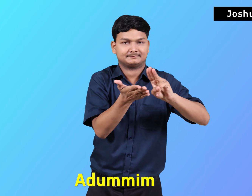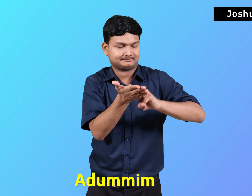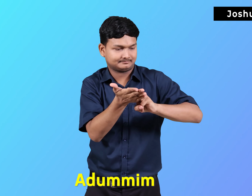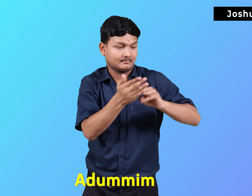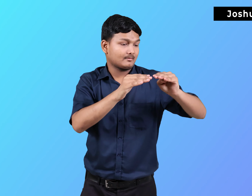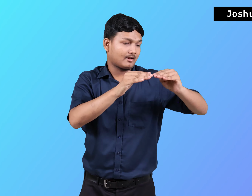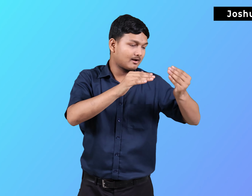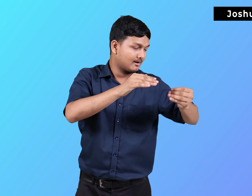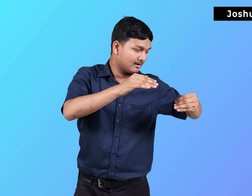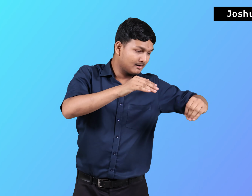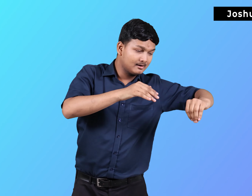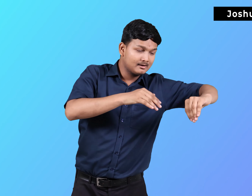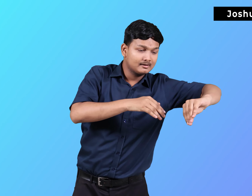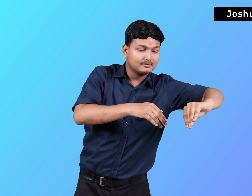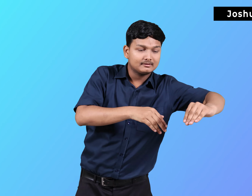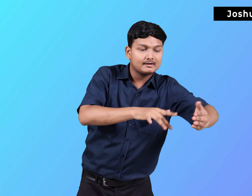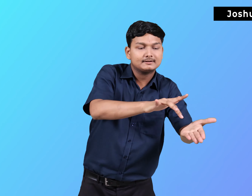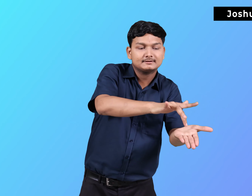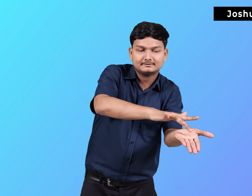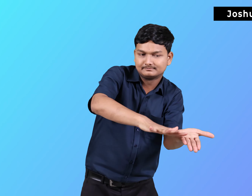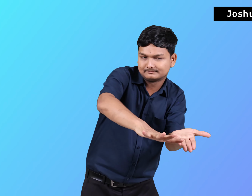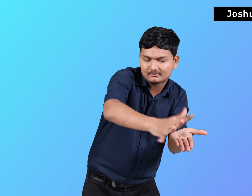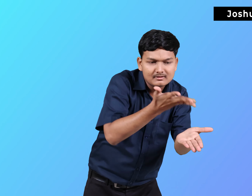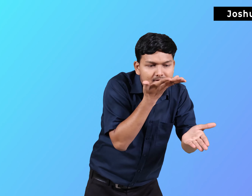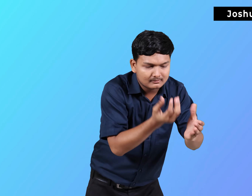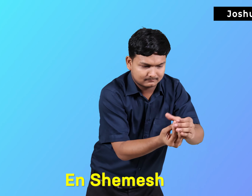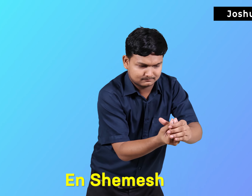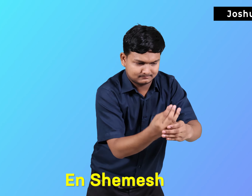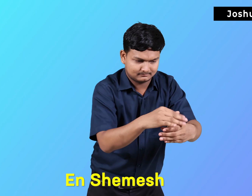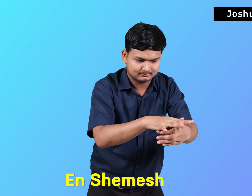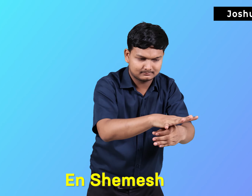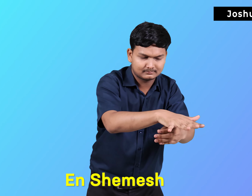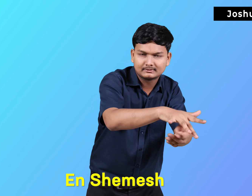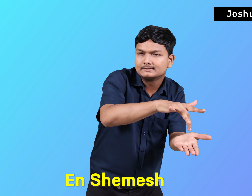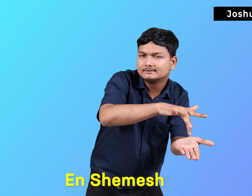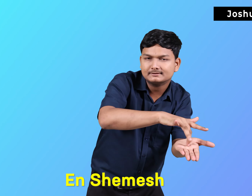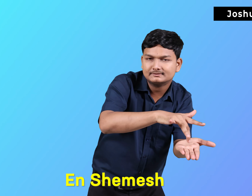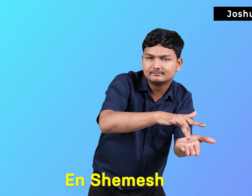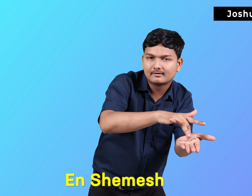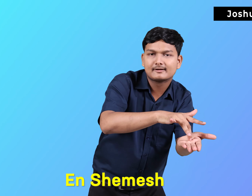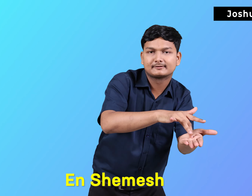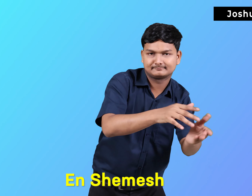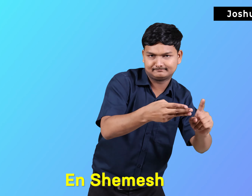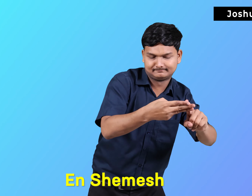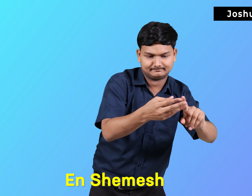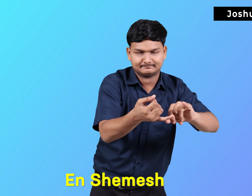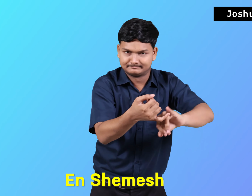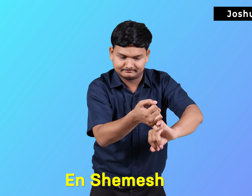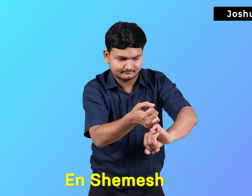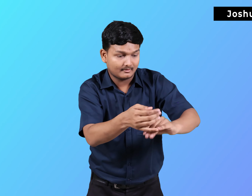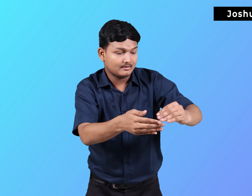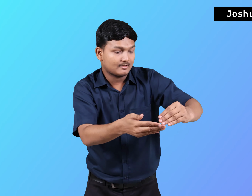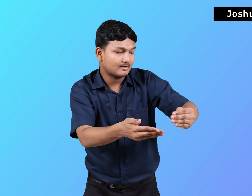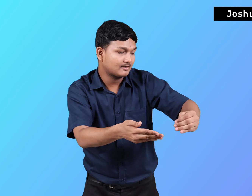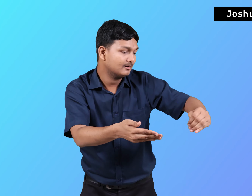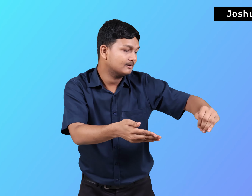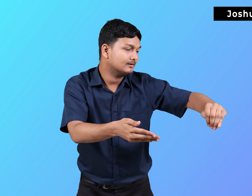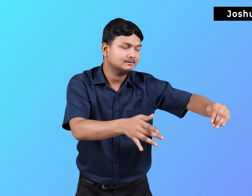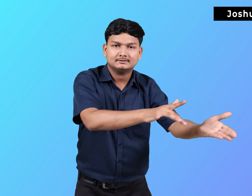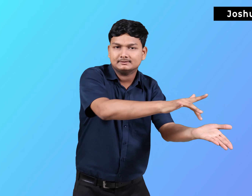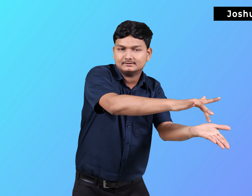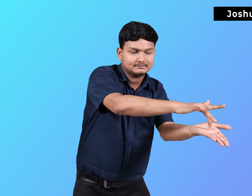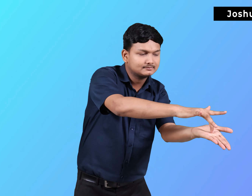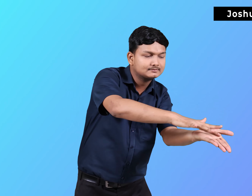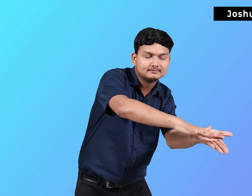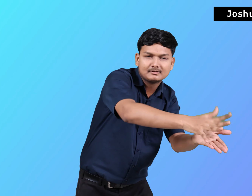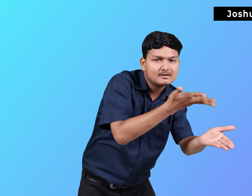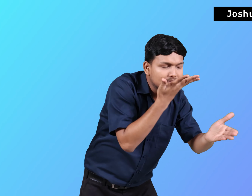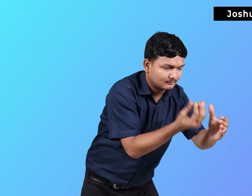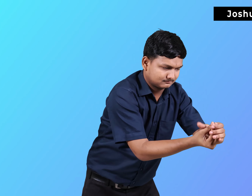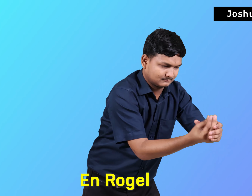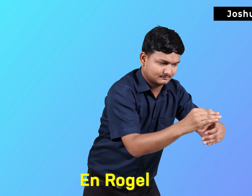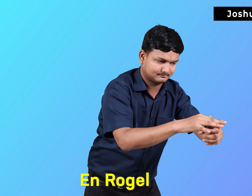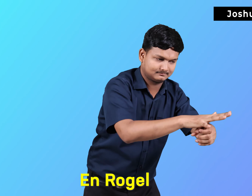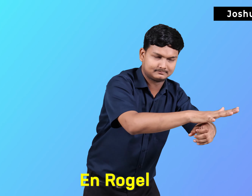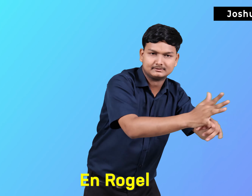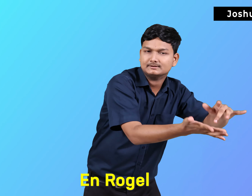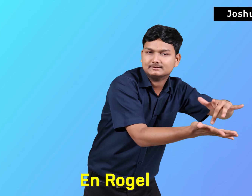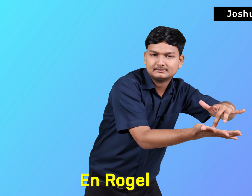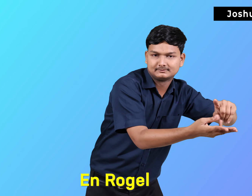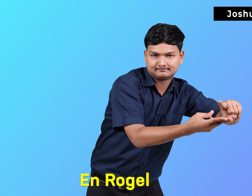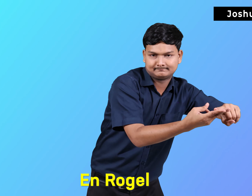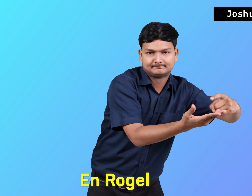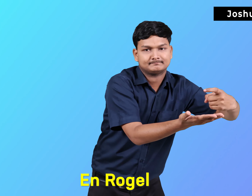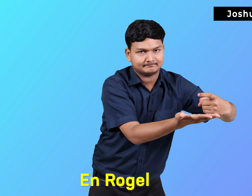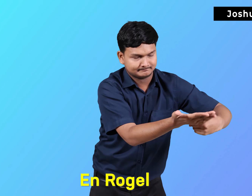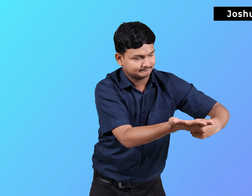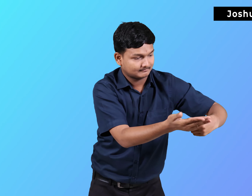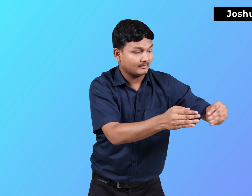It is on the south side of the brook. The border continued along the waters of En Shemesh. The border stopped at En Rogel.